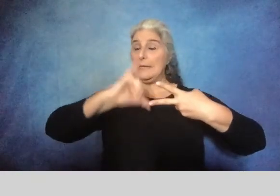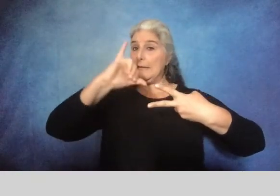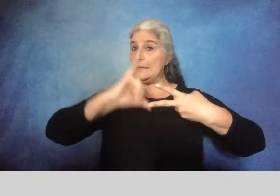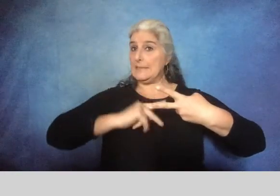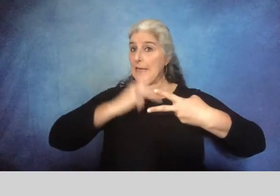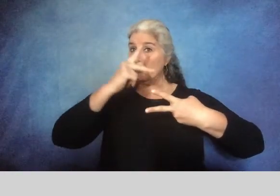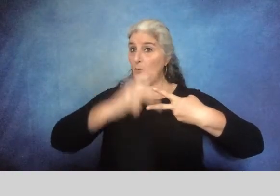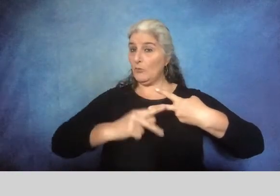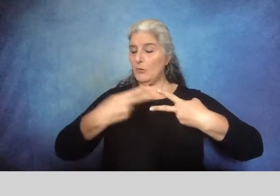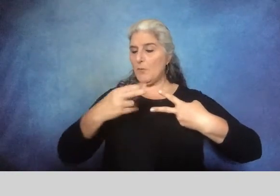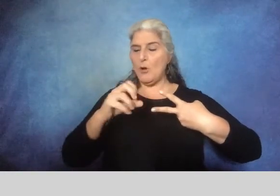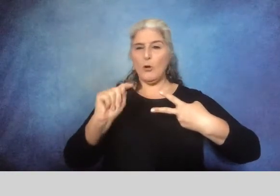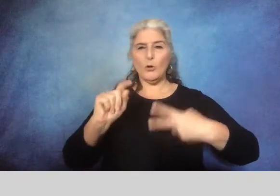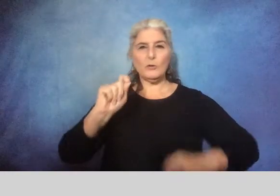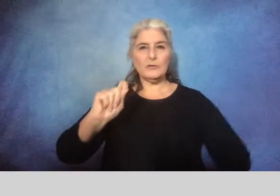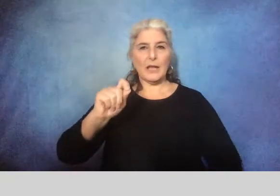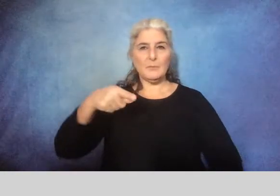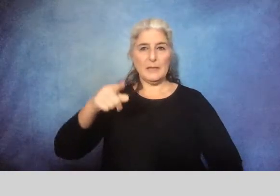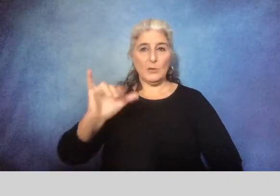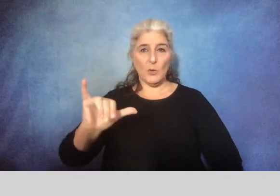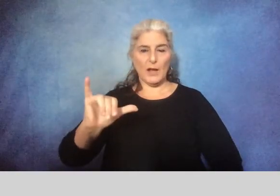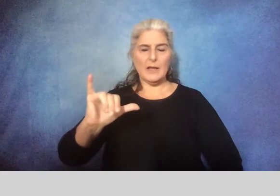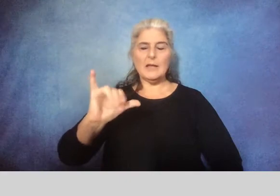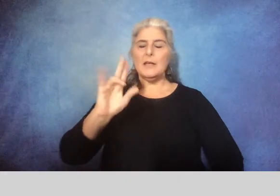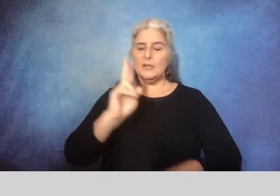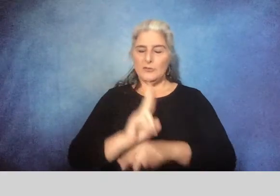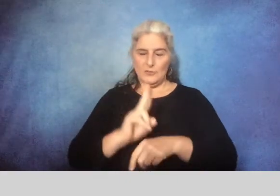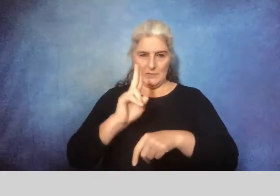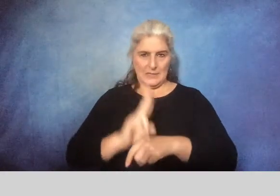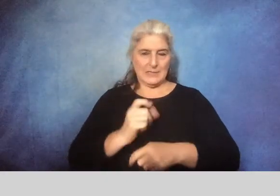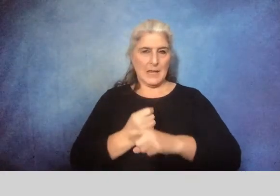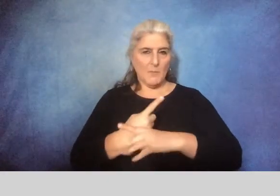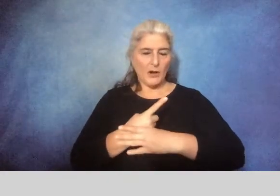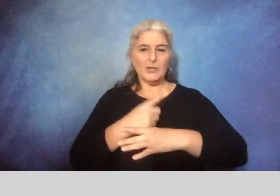start py with same argument "My Freedom and Bondage,"